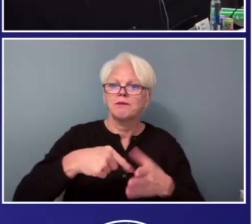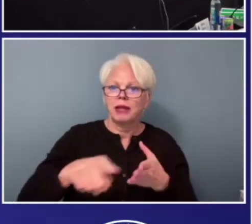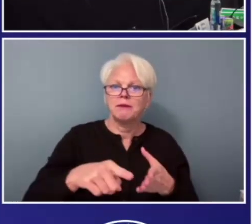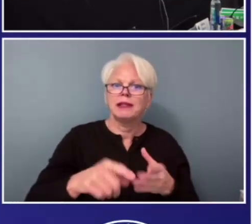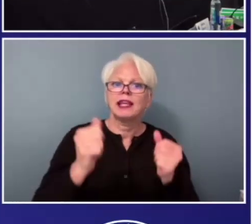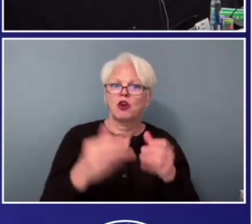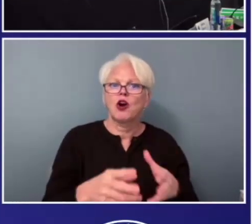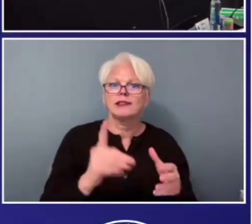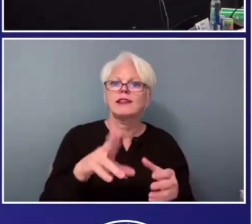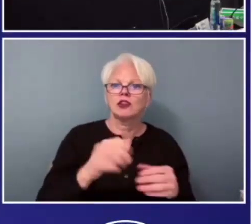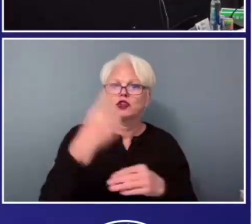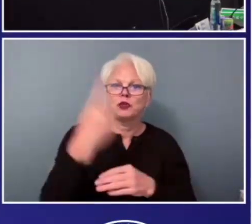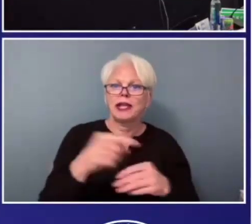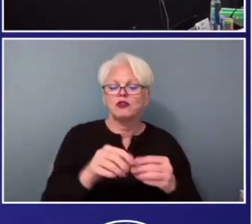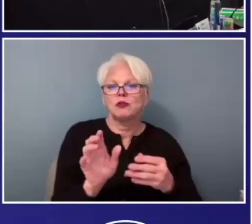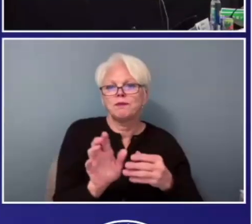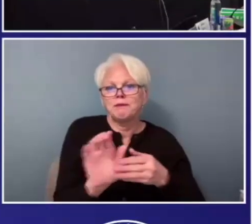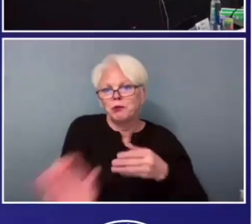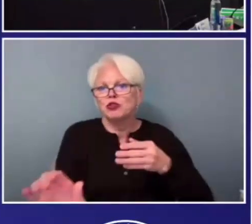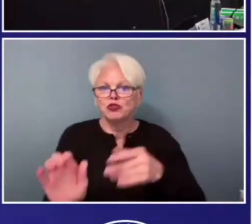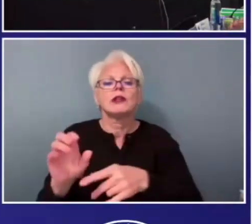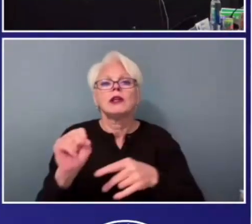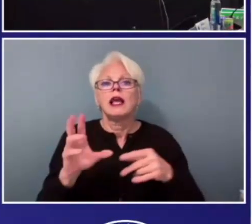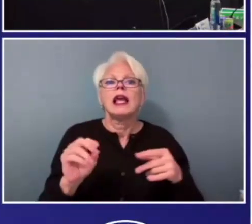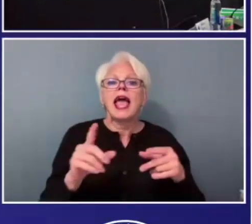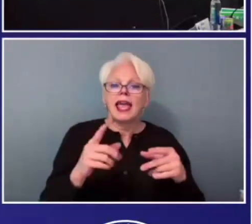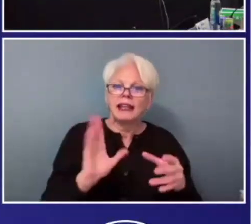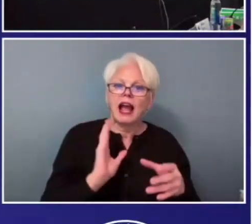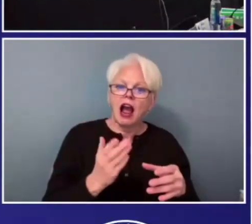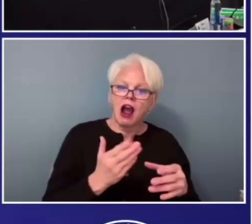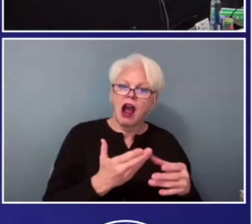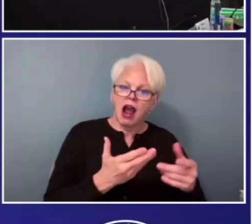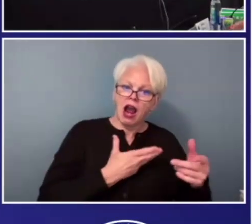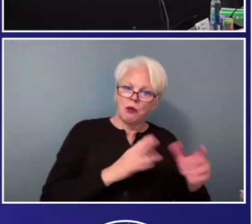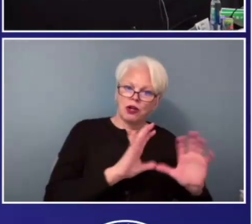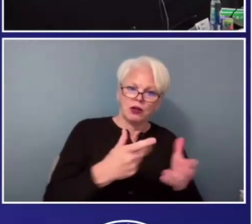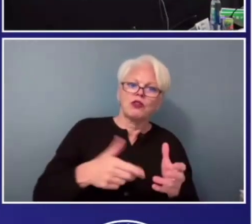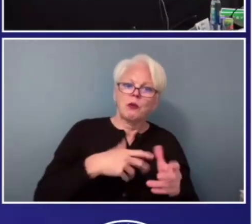And our constituents wanted an ability to not advance the due date. And so for the lump sum payment,